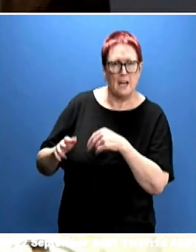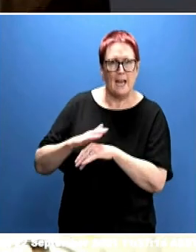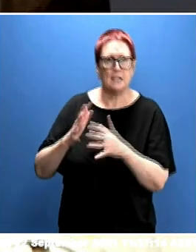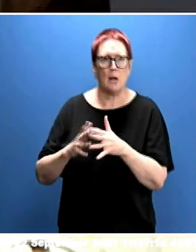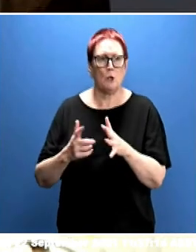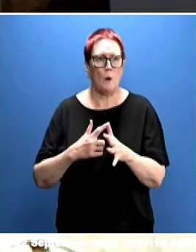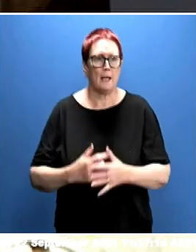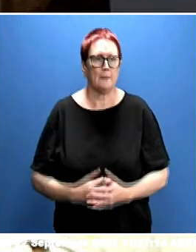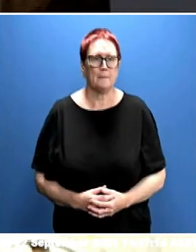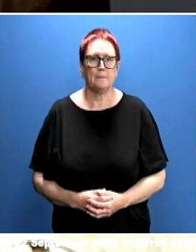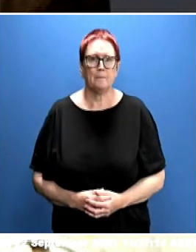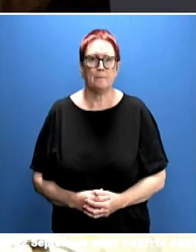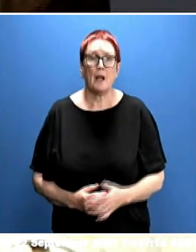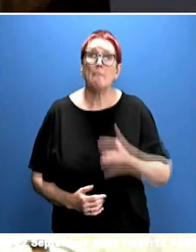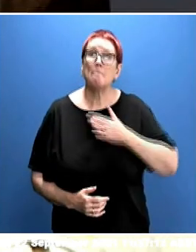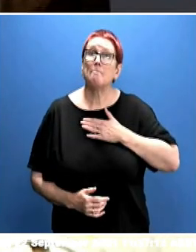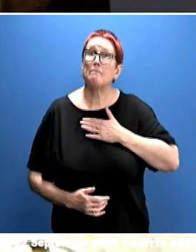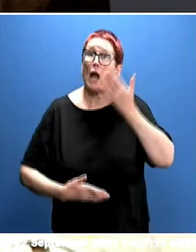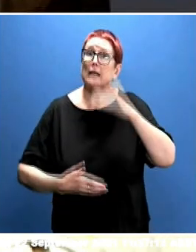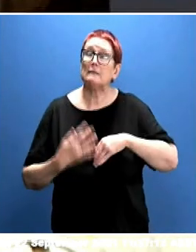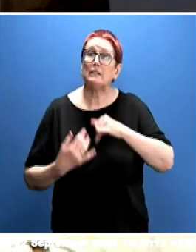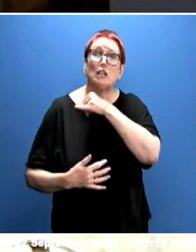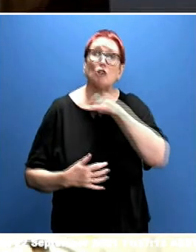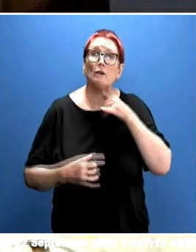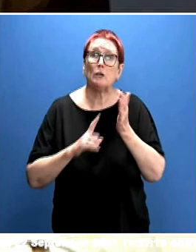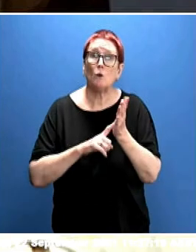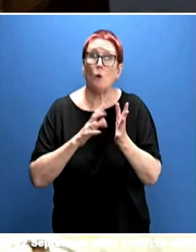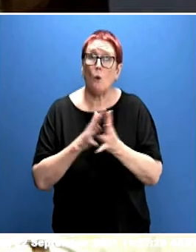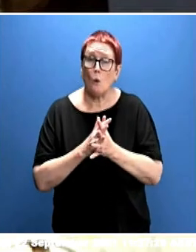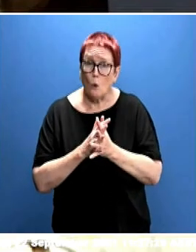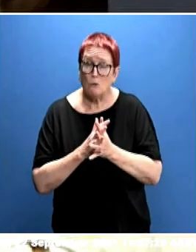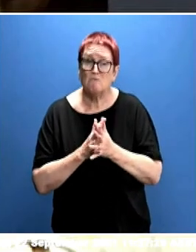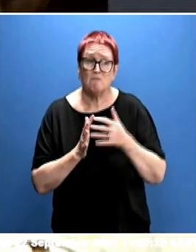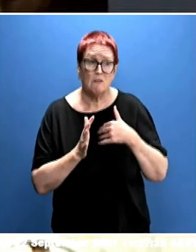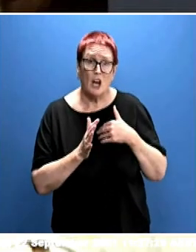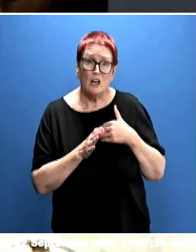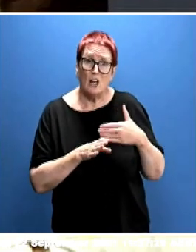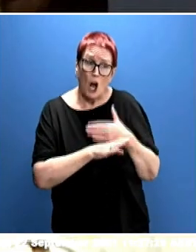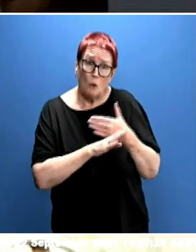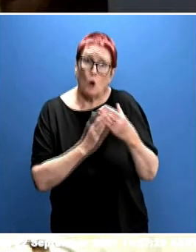I practice in criminal law, including appearing for children charged with